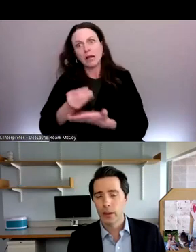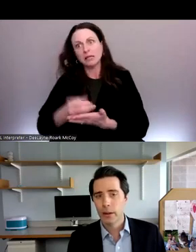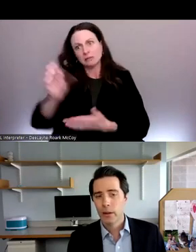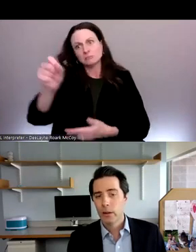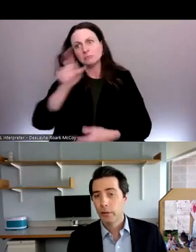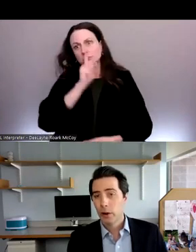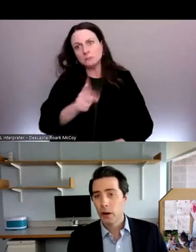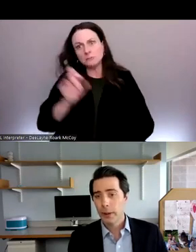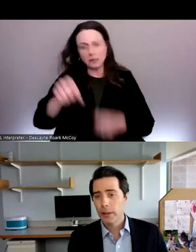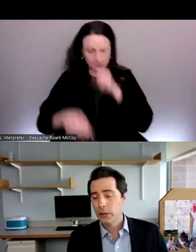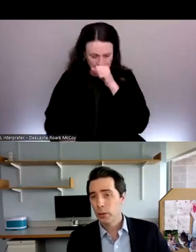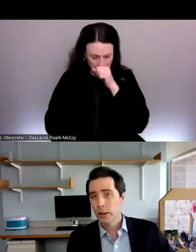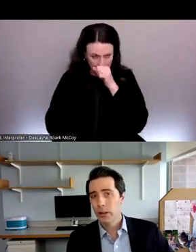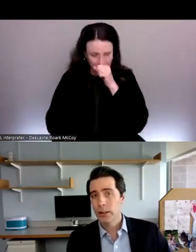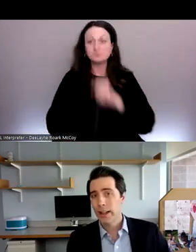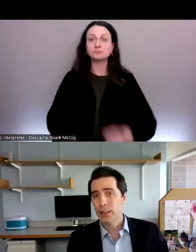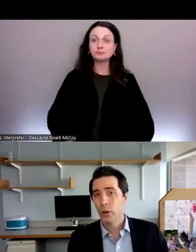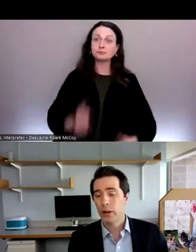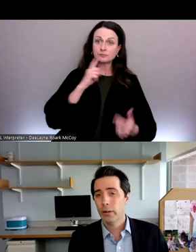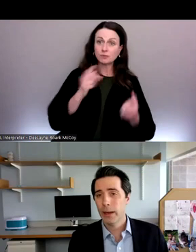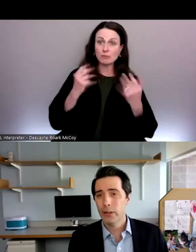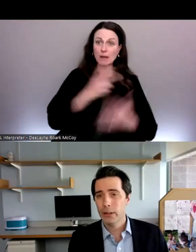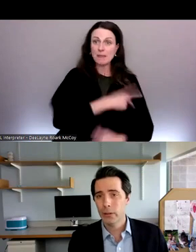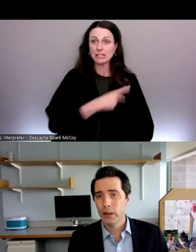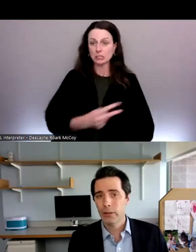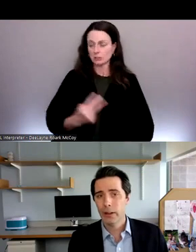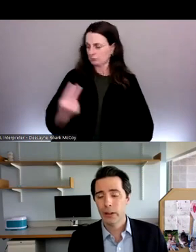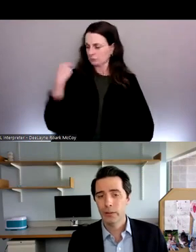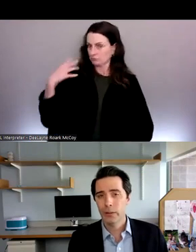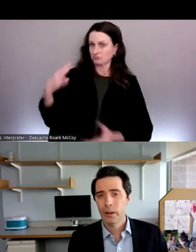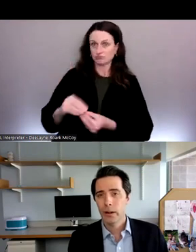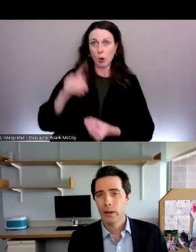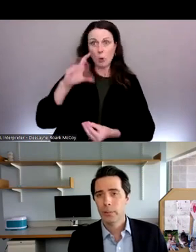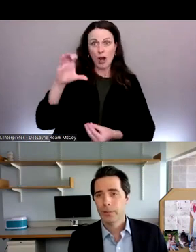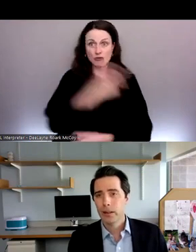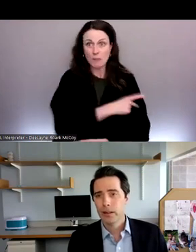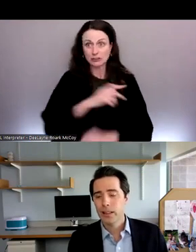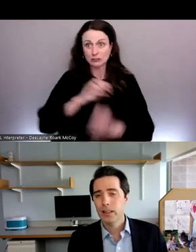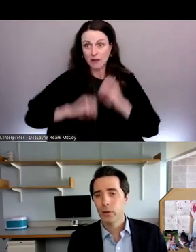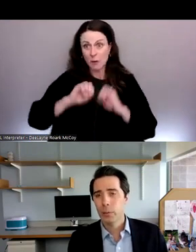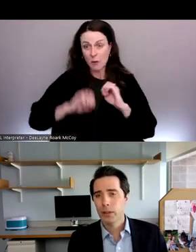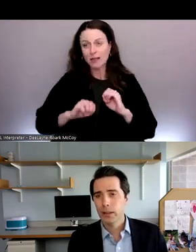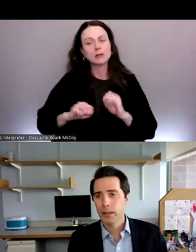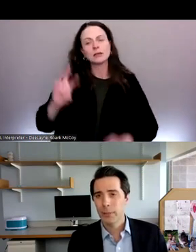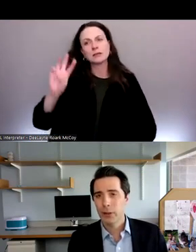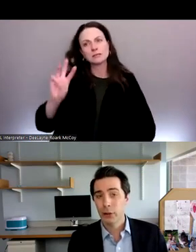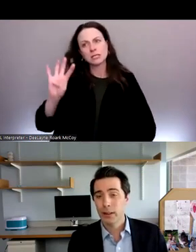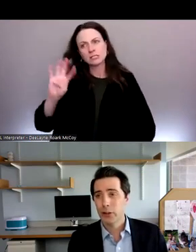you that for our patients when we looked at the last 100 patients that we evaluated